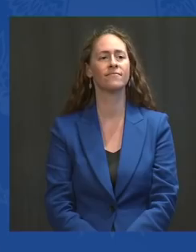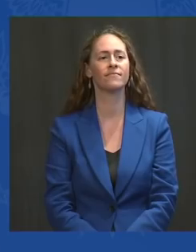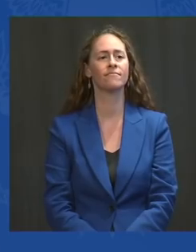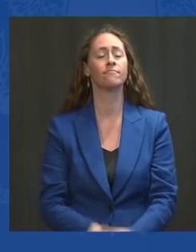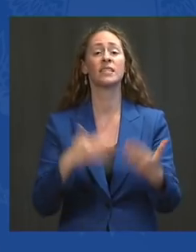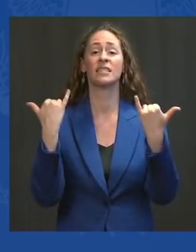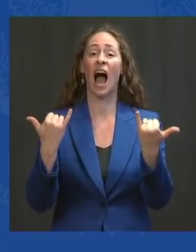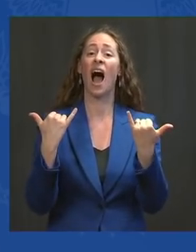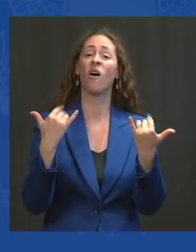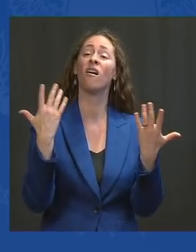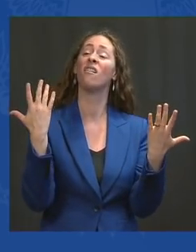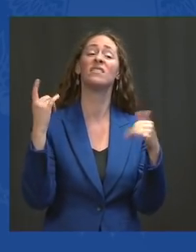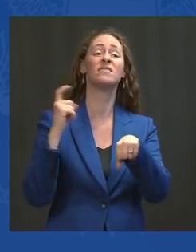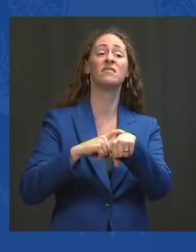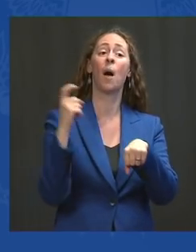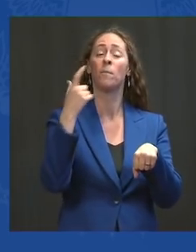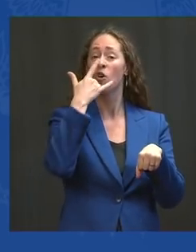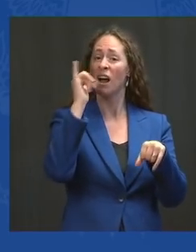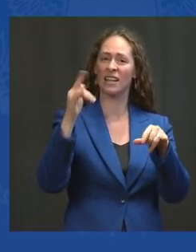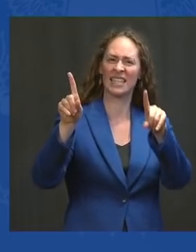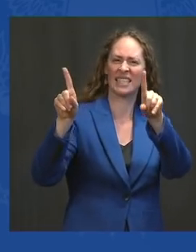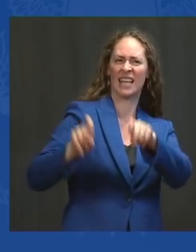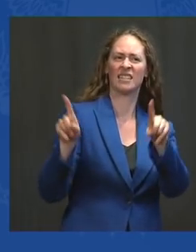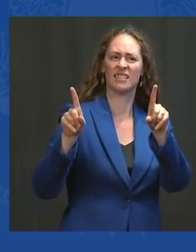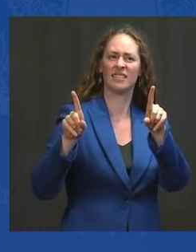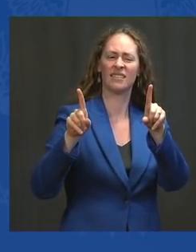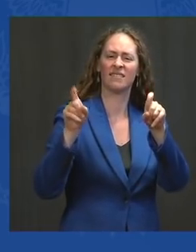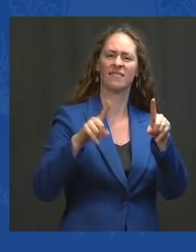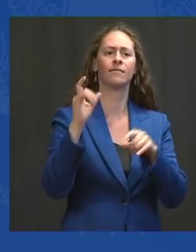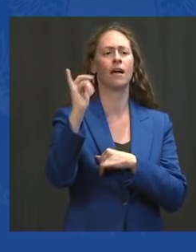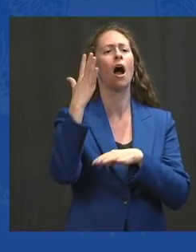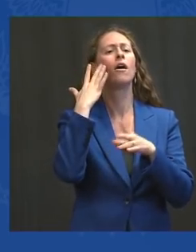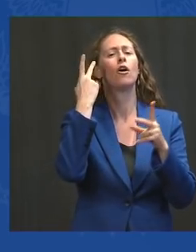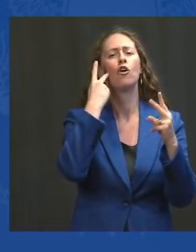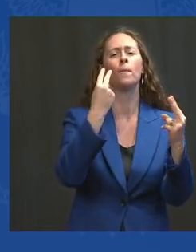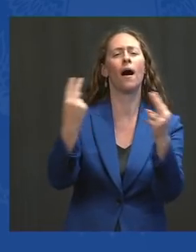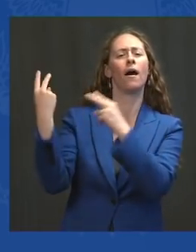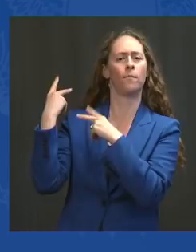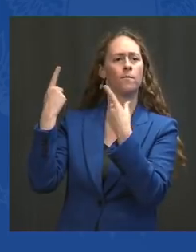Just think about the past election. A 102-year-old woman in Arkansas